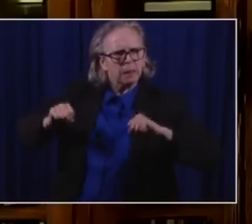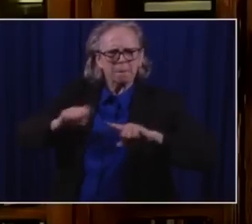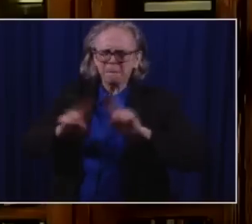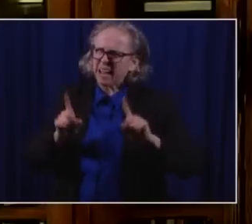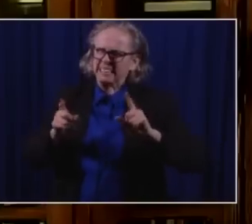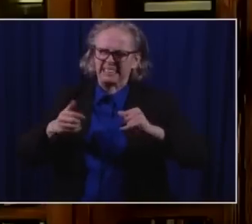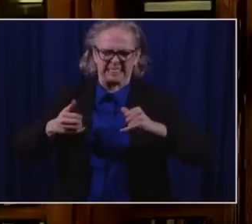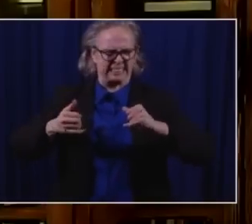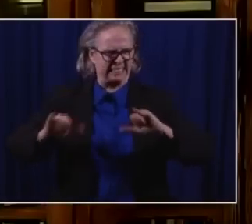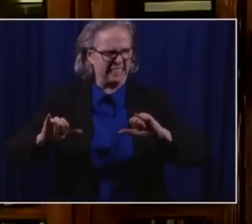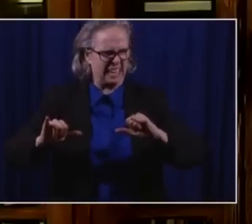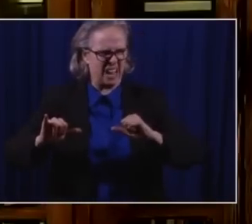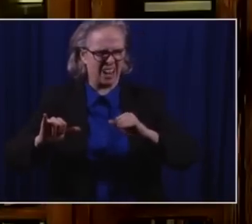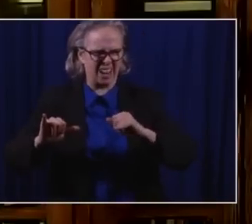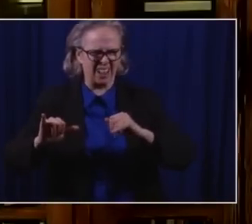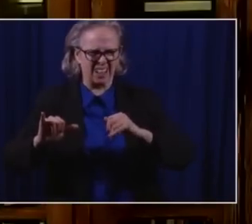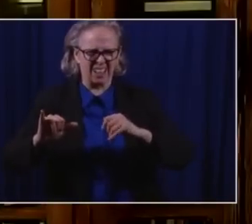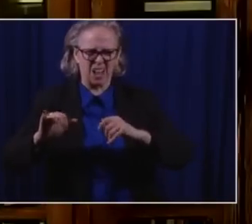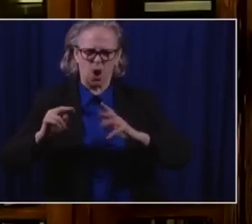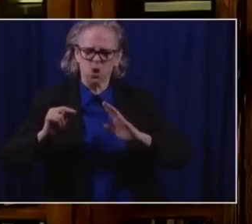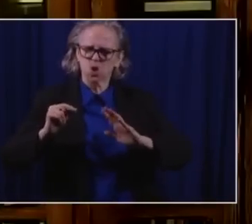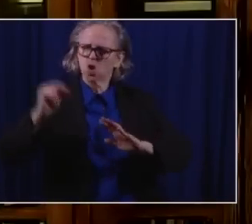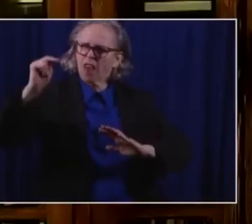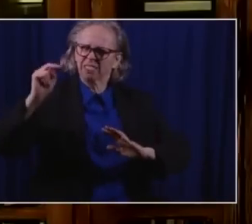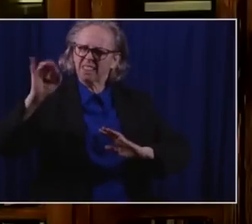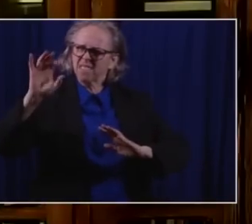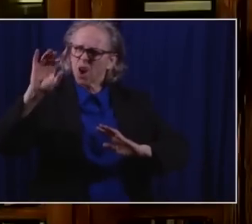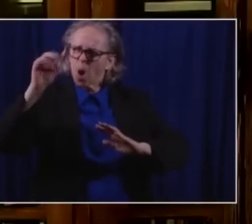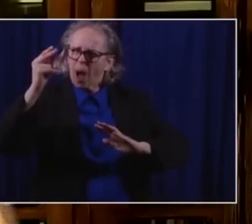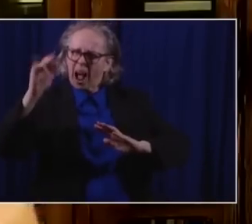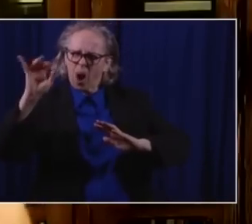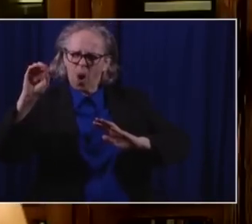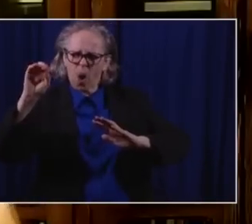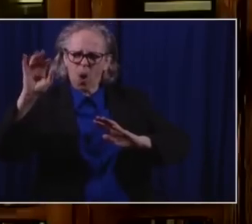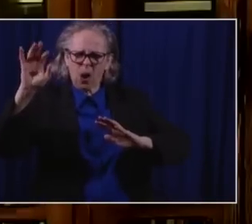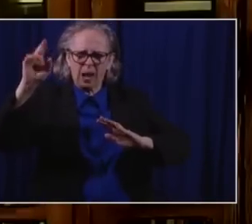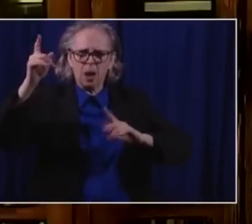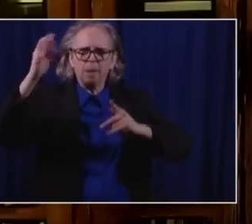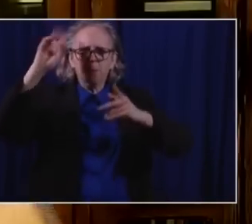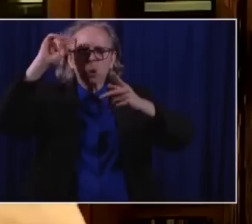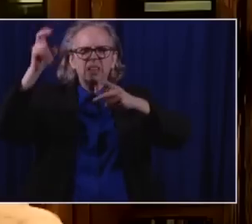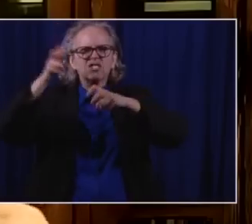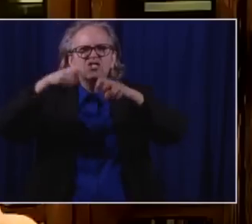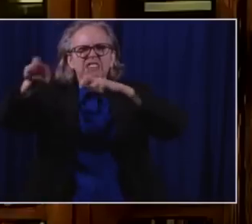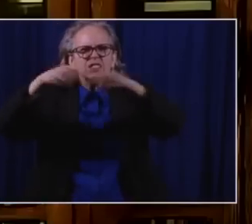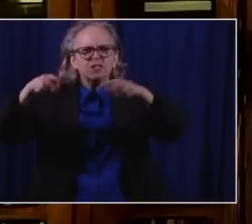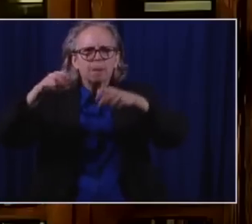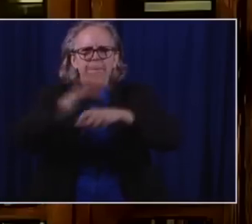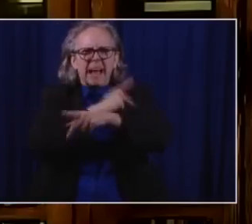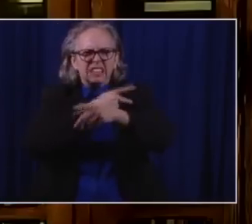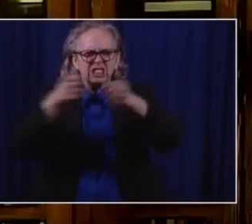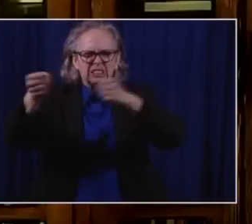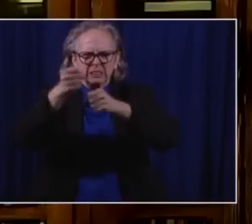amazing job. They're providing care of the local level for patients that they have the resources the capability, the staffing to provide that care but we're finding the same thing, Bob's funding we're